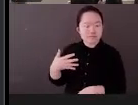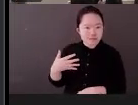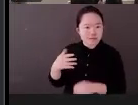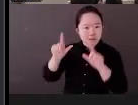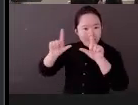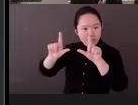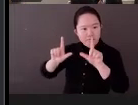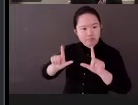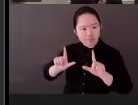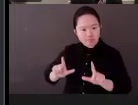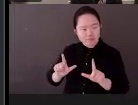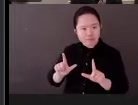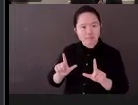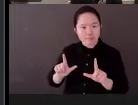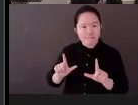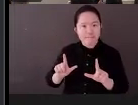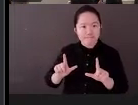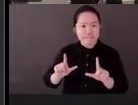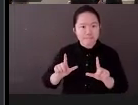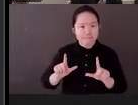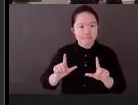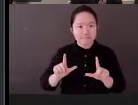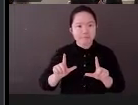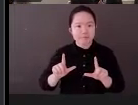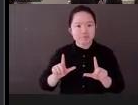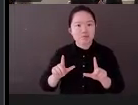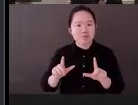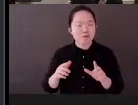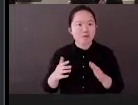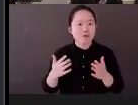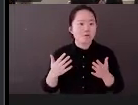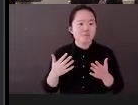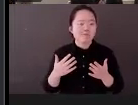when I open the section,